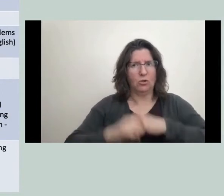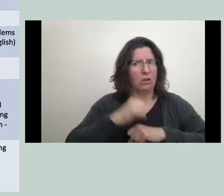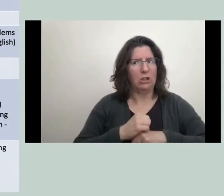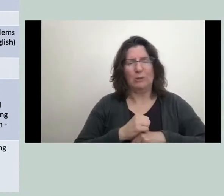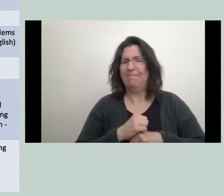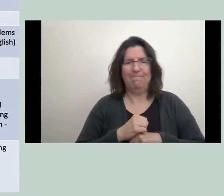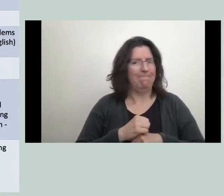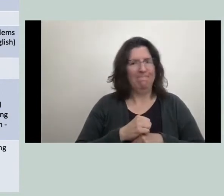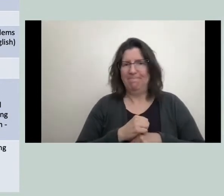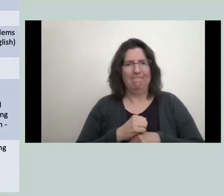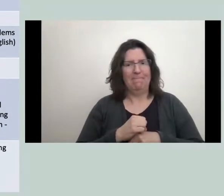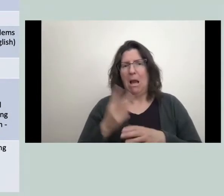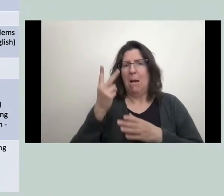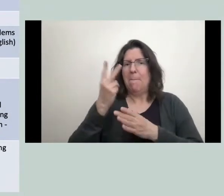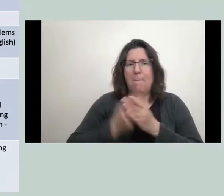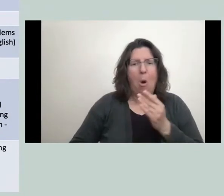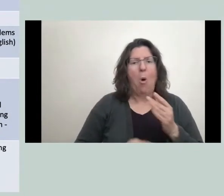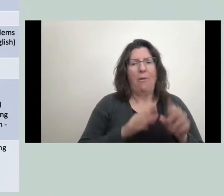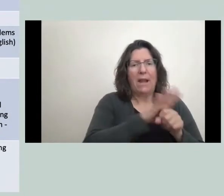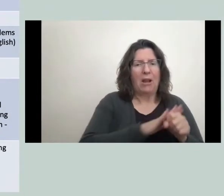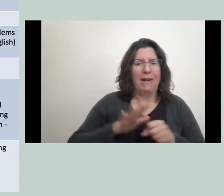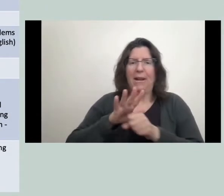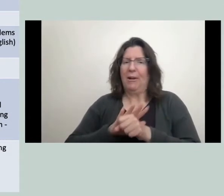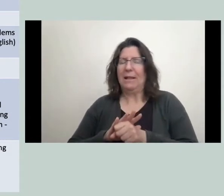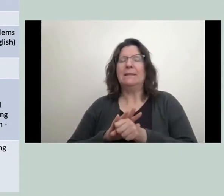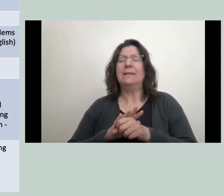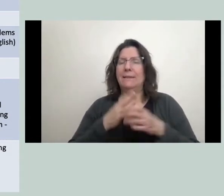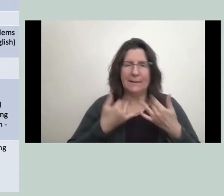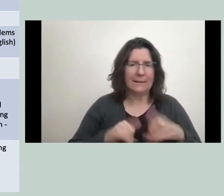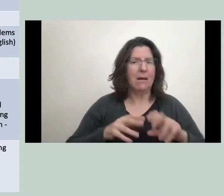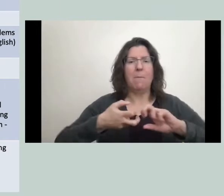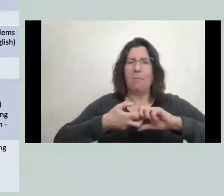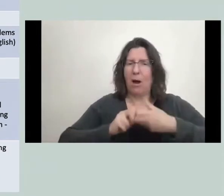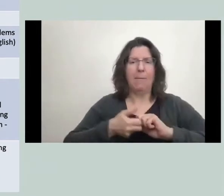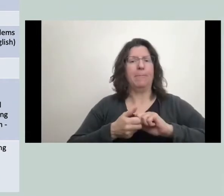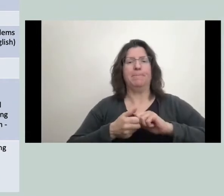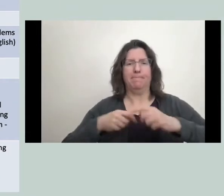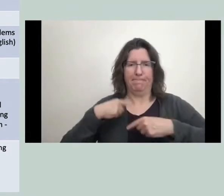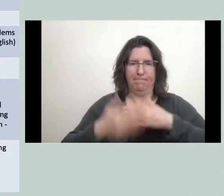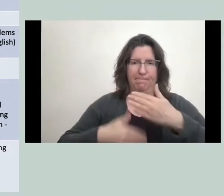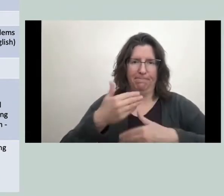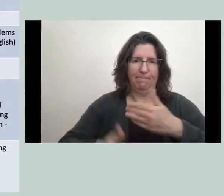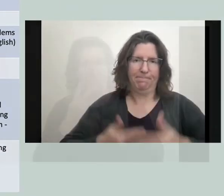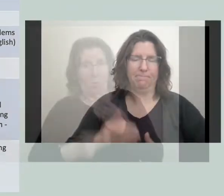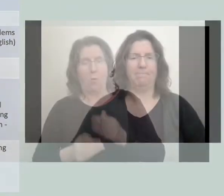Many have pervasive gaps in their understanding of either language. And that's been an ongoing problem.